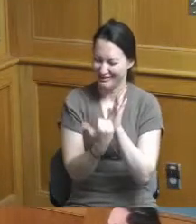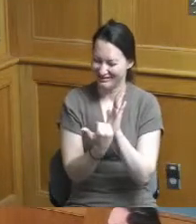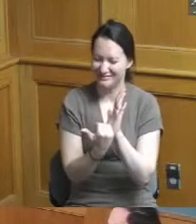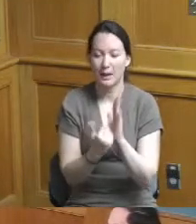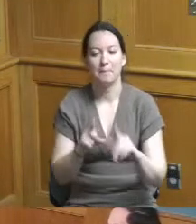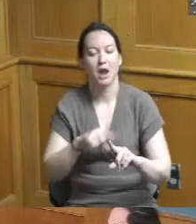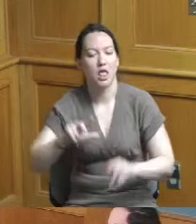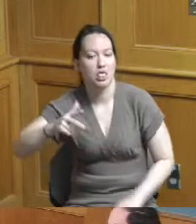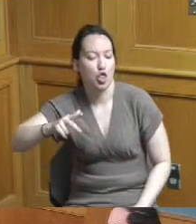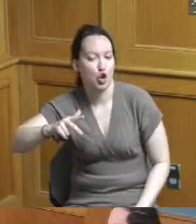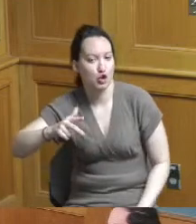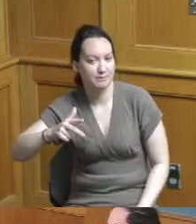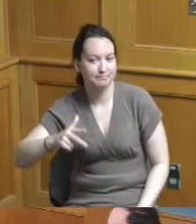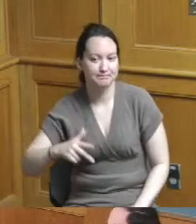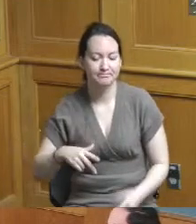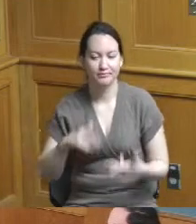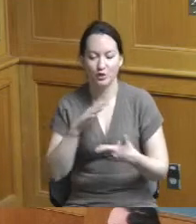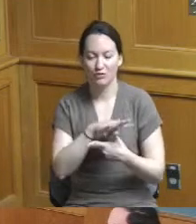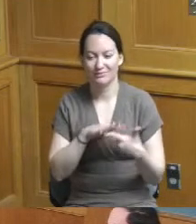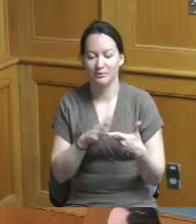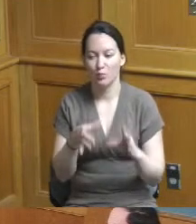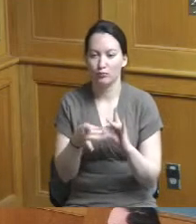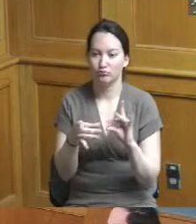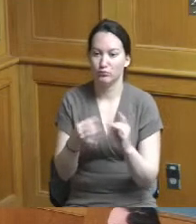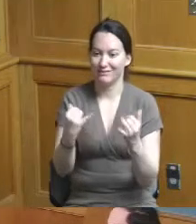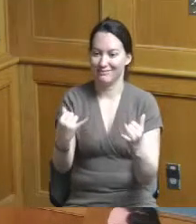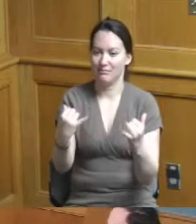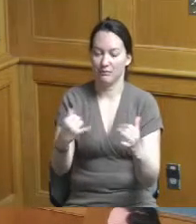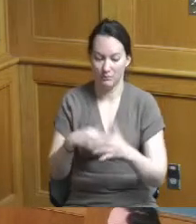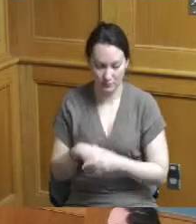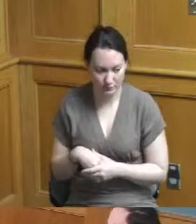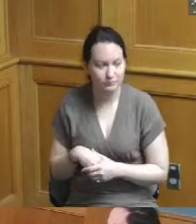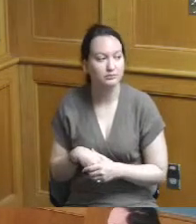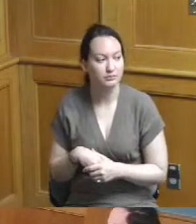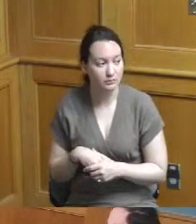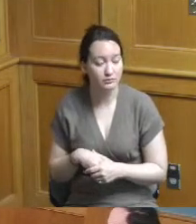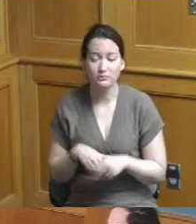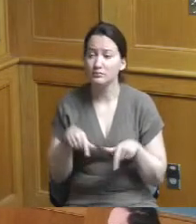third of the three items I wanted to talk to you about today so this the Millennium is the Board